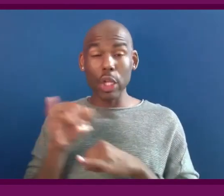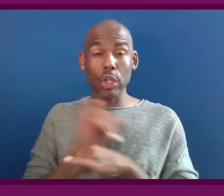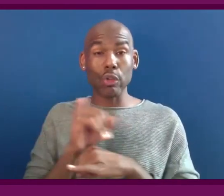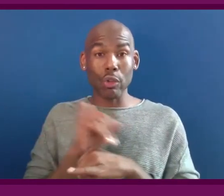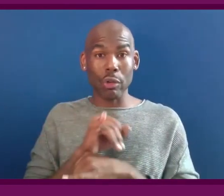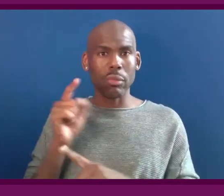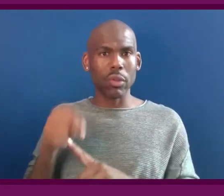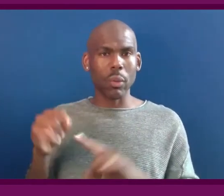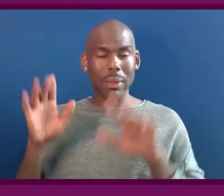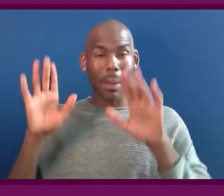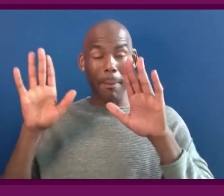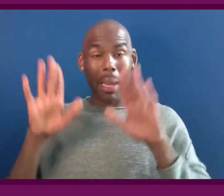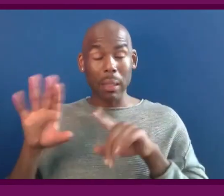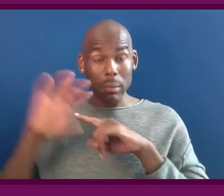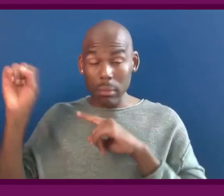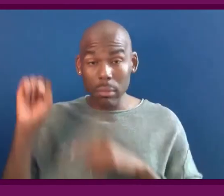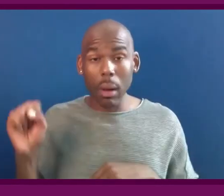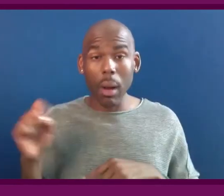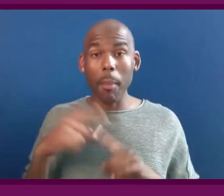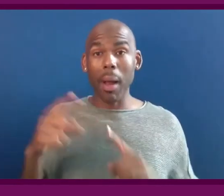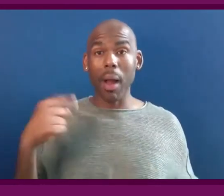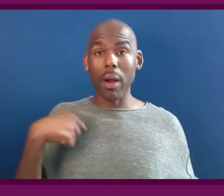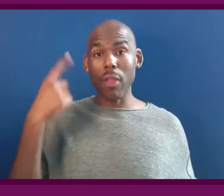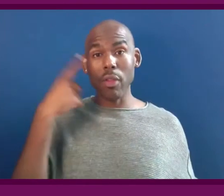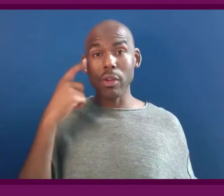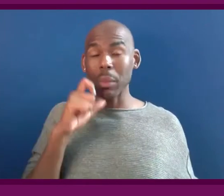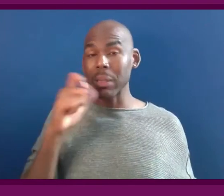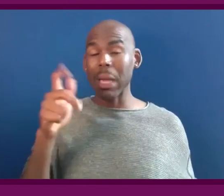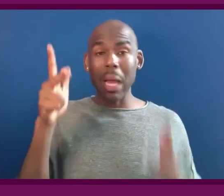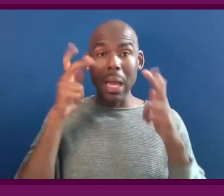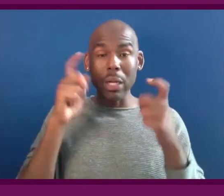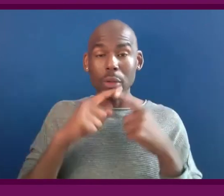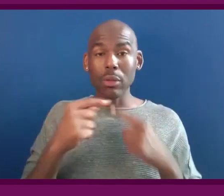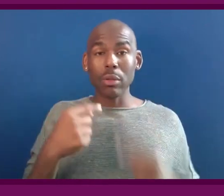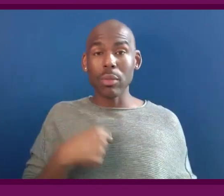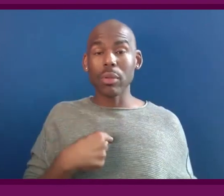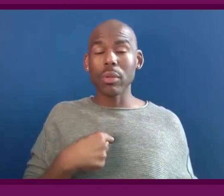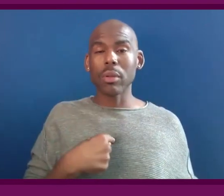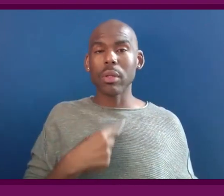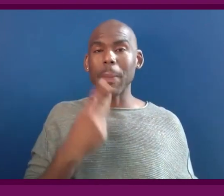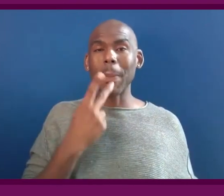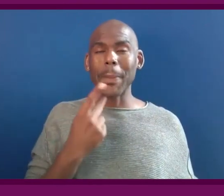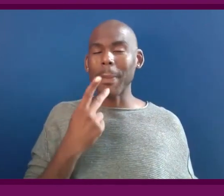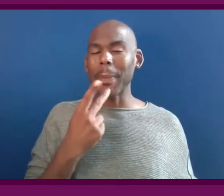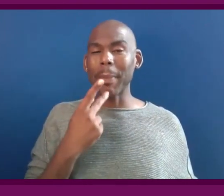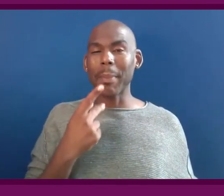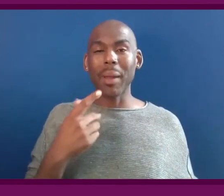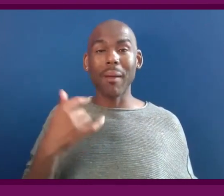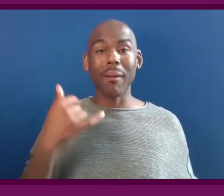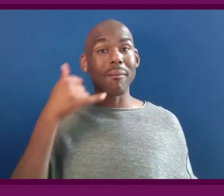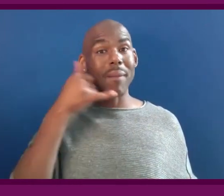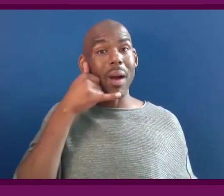She was amazing, but I thought she wasn't listening to me, because she had this pink phone. It was beautiful.